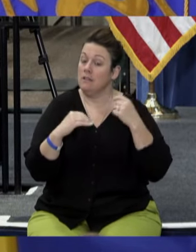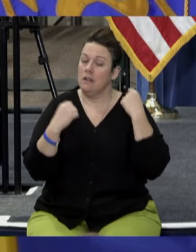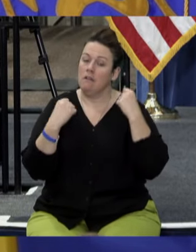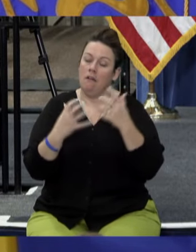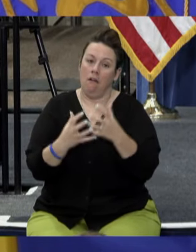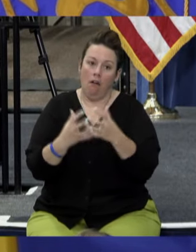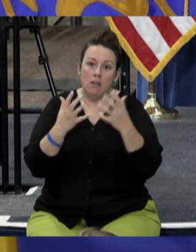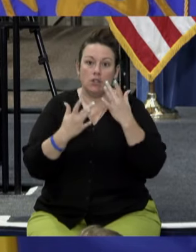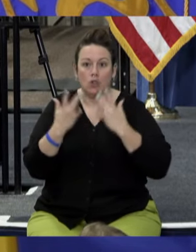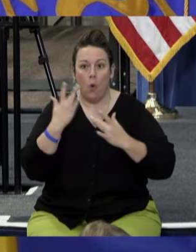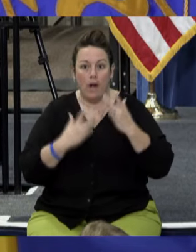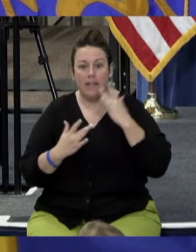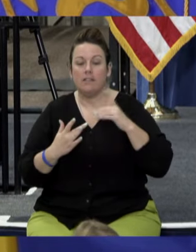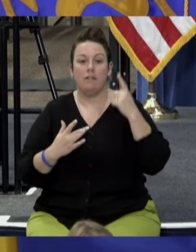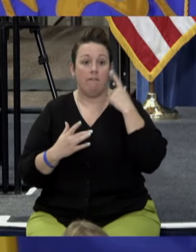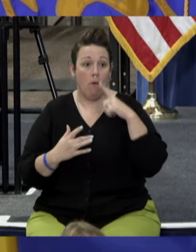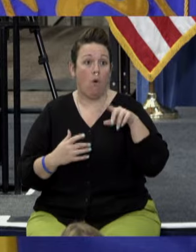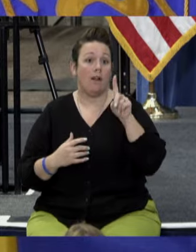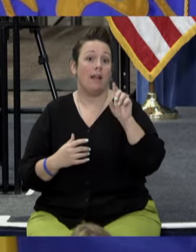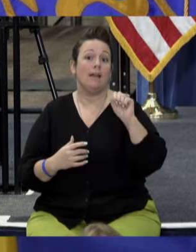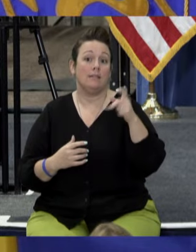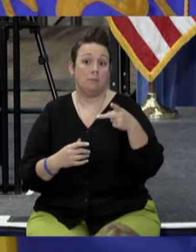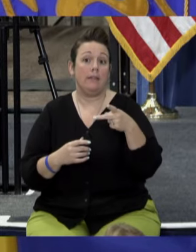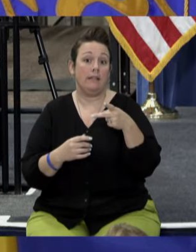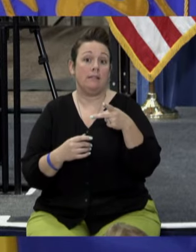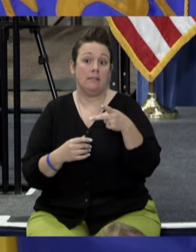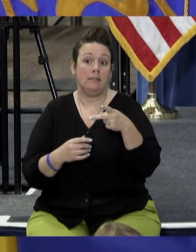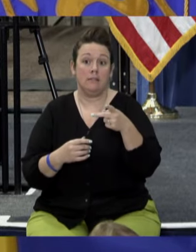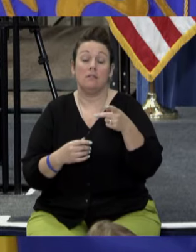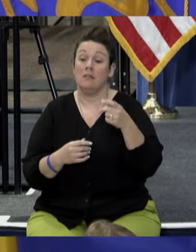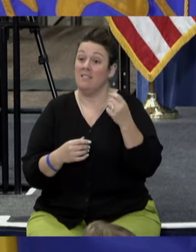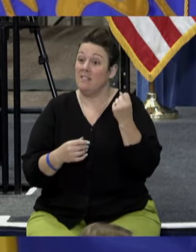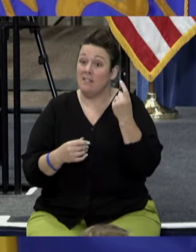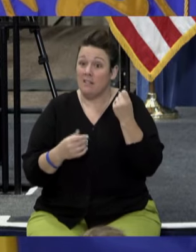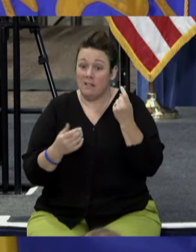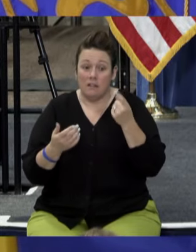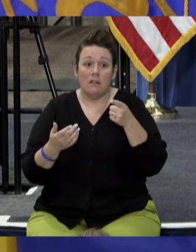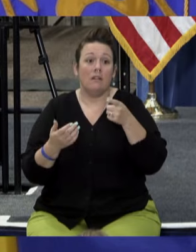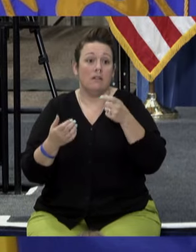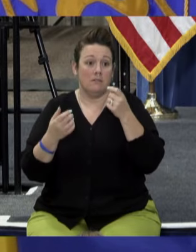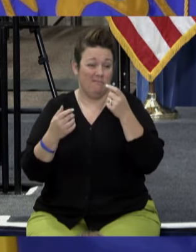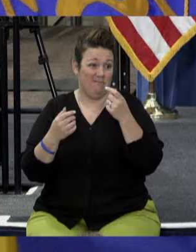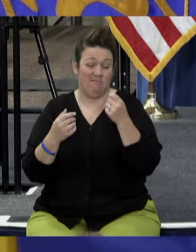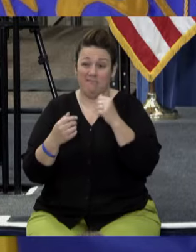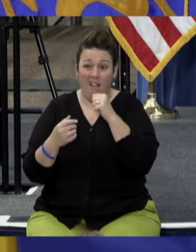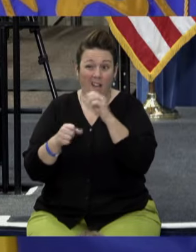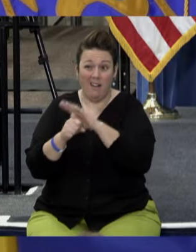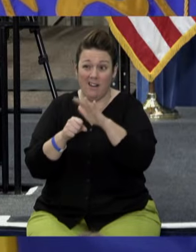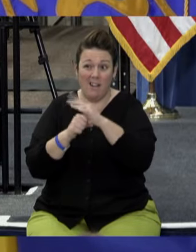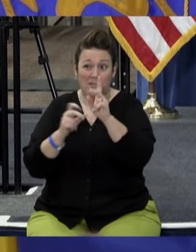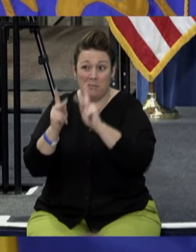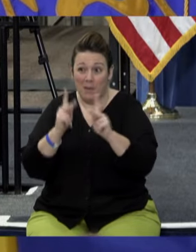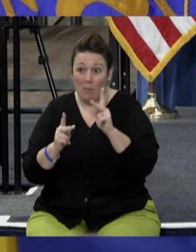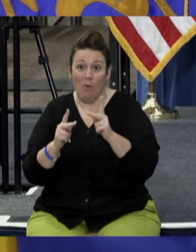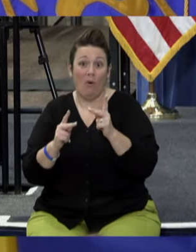direct support professionals, meaning that too few people and their families who need services